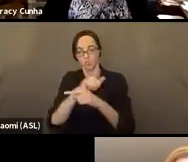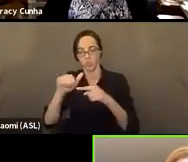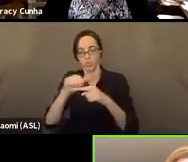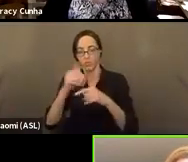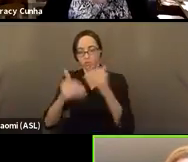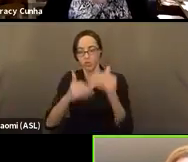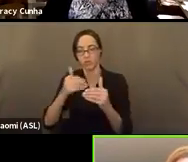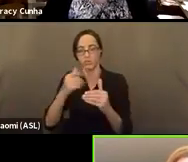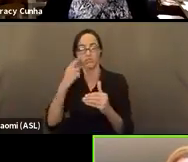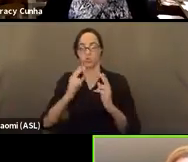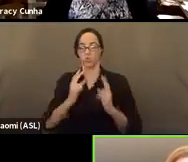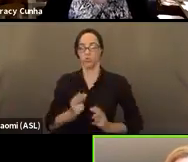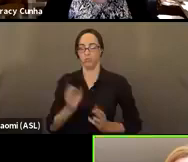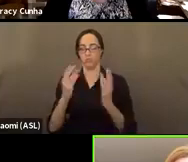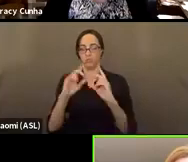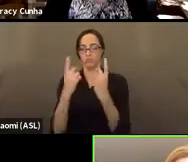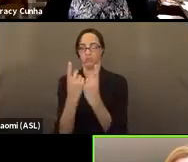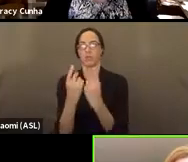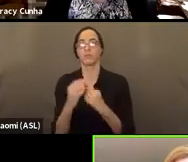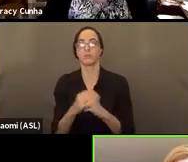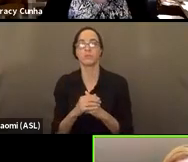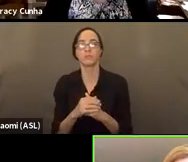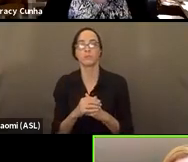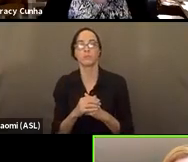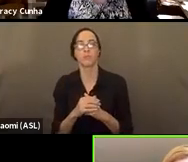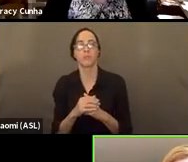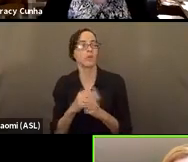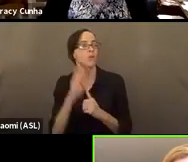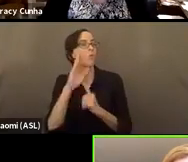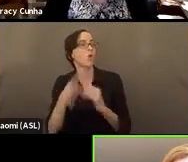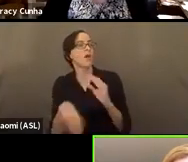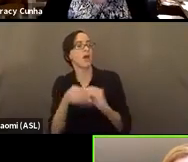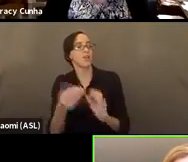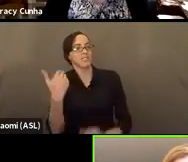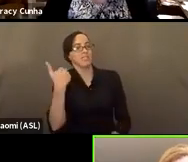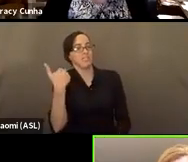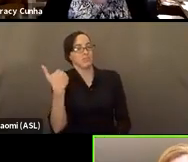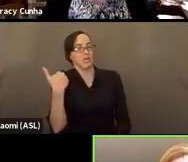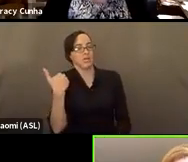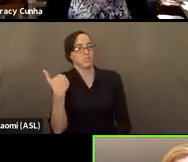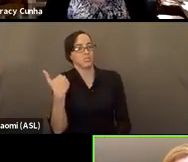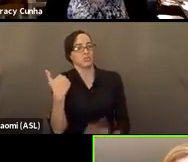i might add that in the past we've had more the red cross run our shelters and now the county is